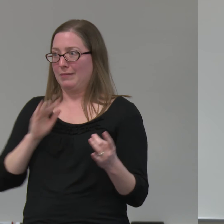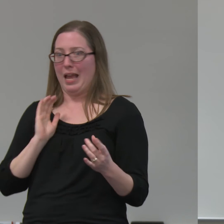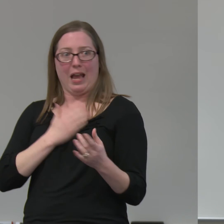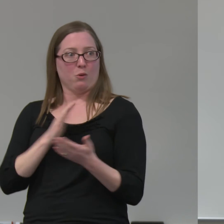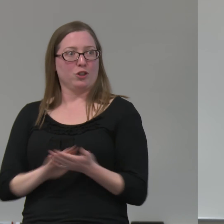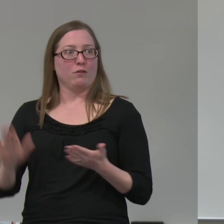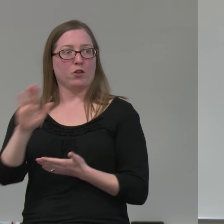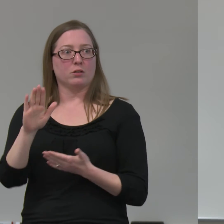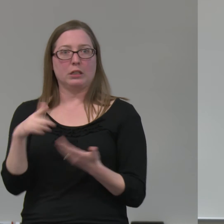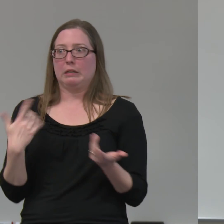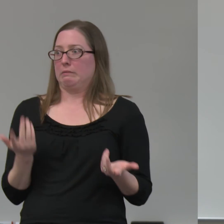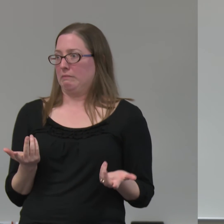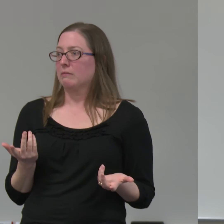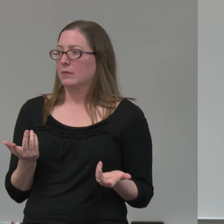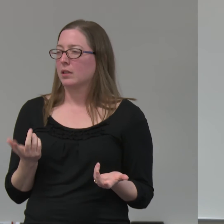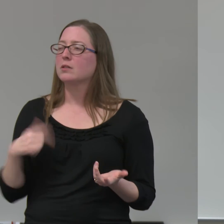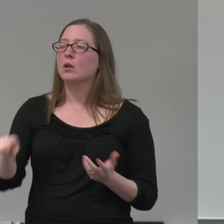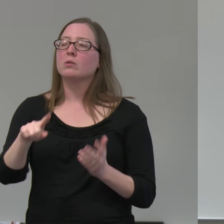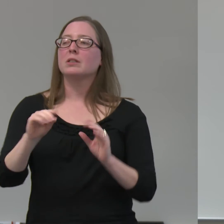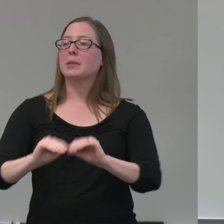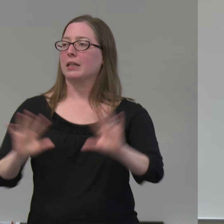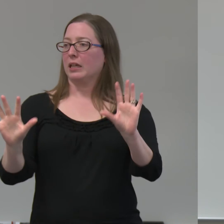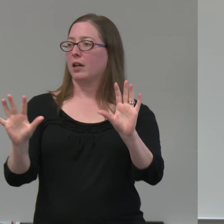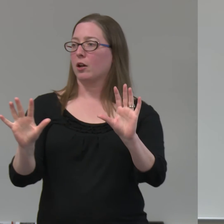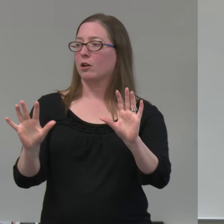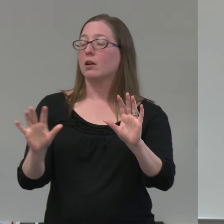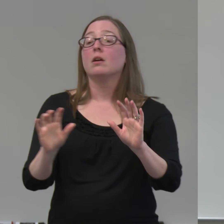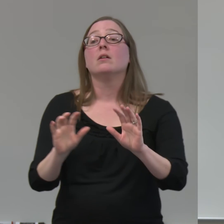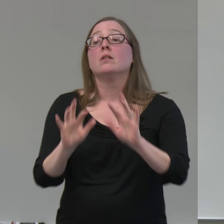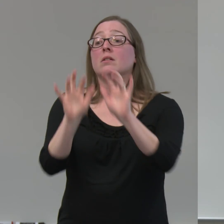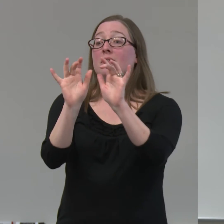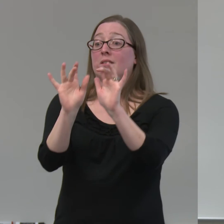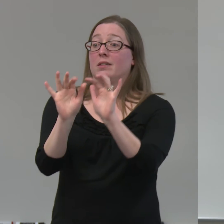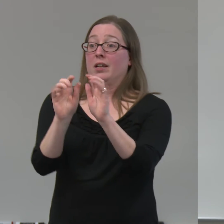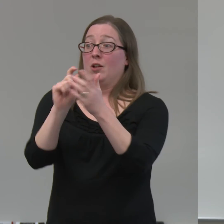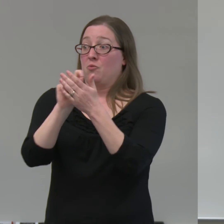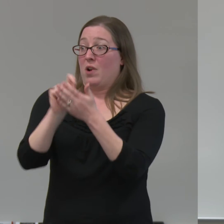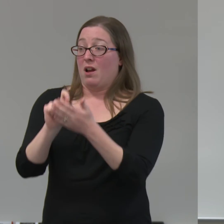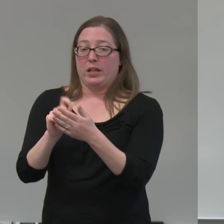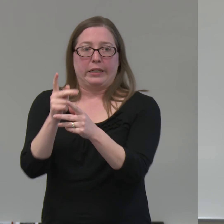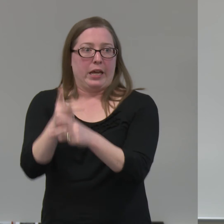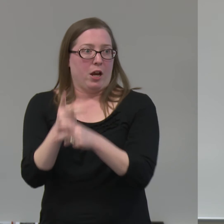and so write that as carefully as possible. Get help doing it.